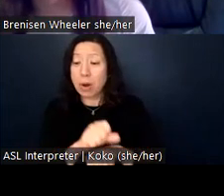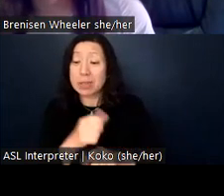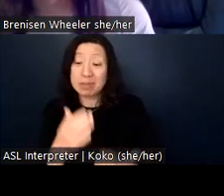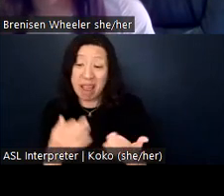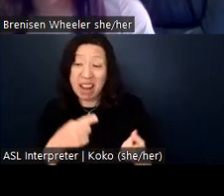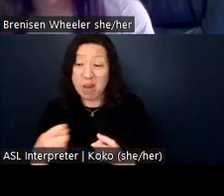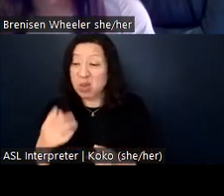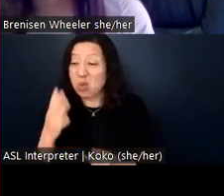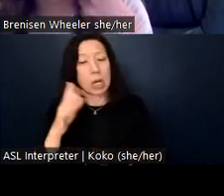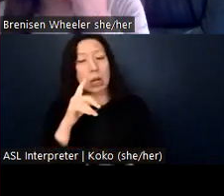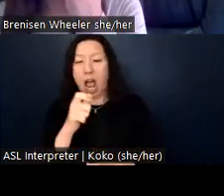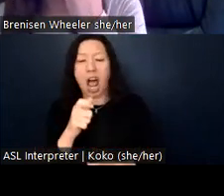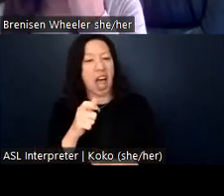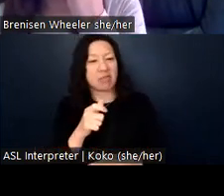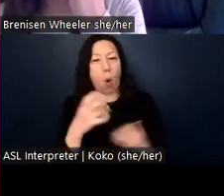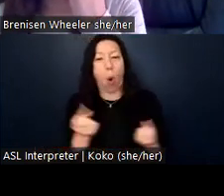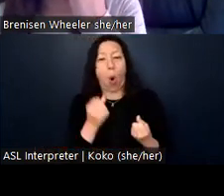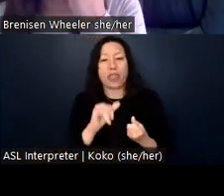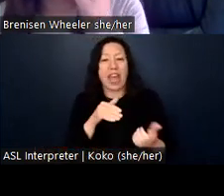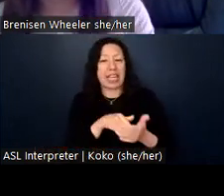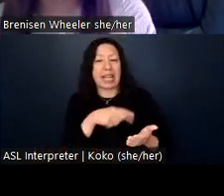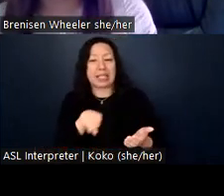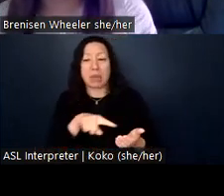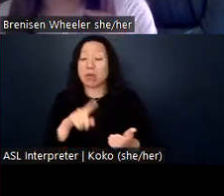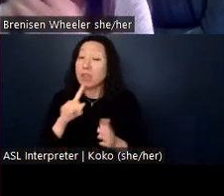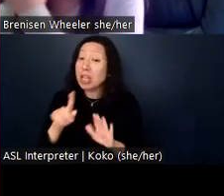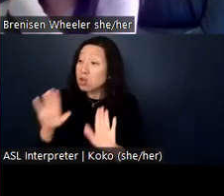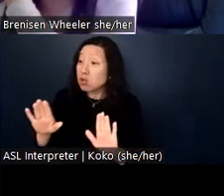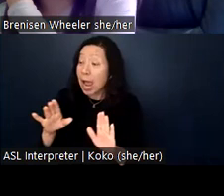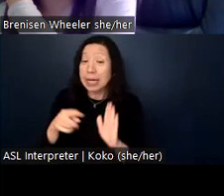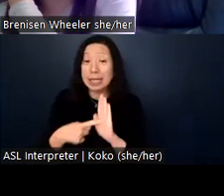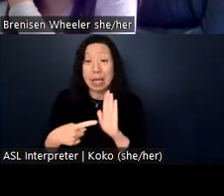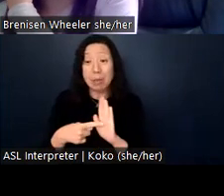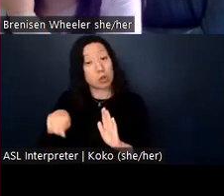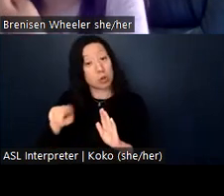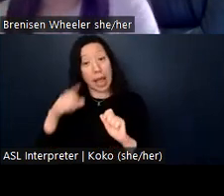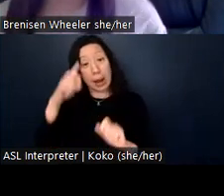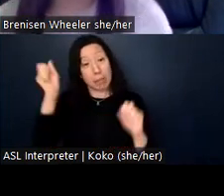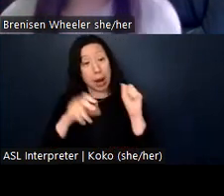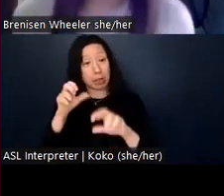13:23:18 You're welcome to brainstorm but I have some ideas on this screen.